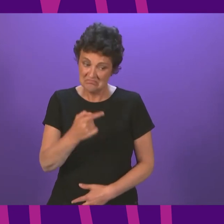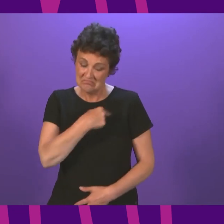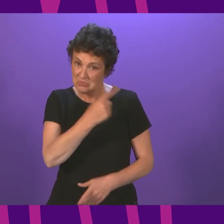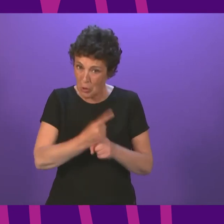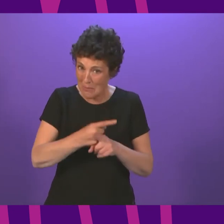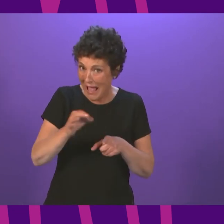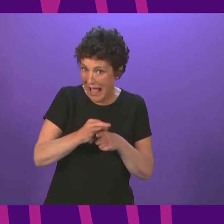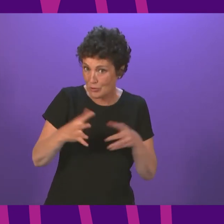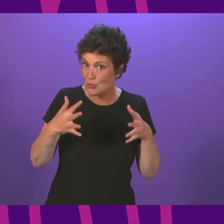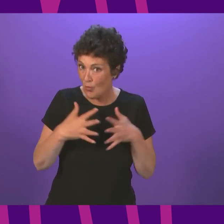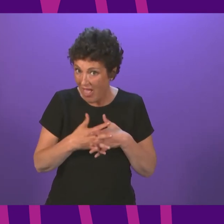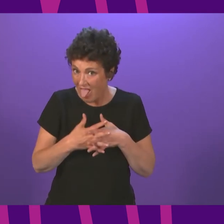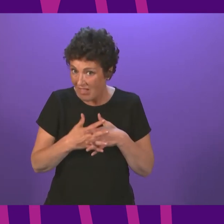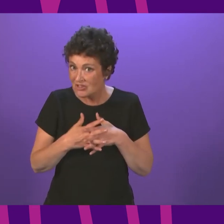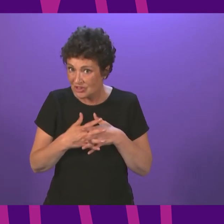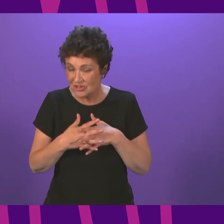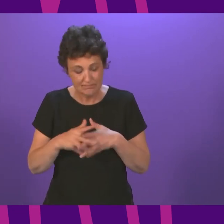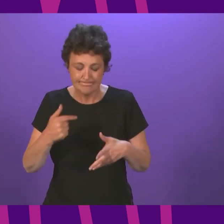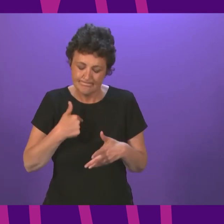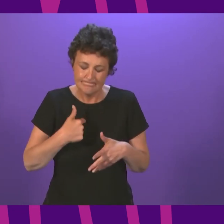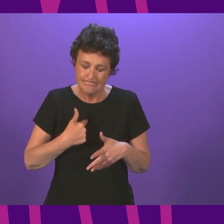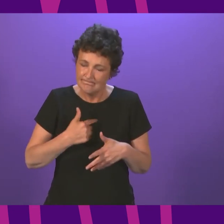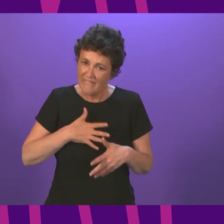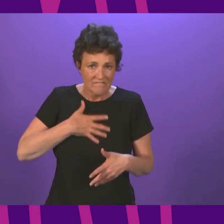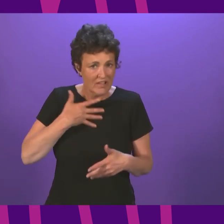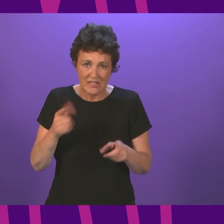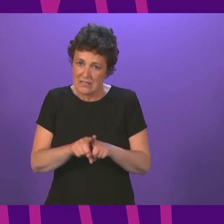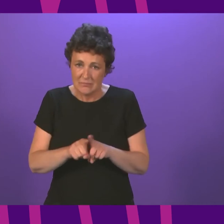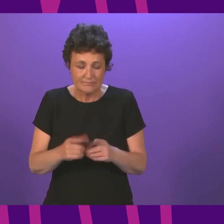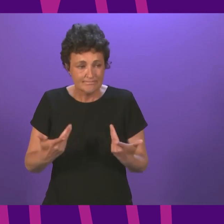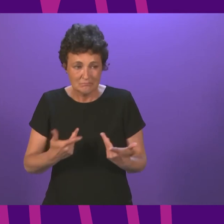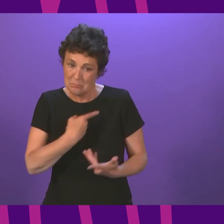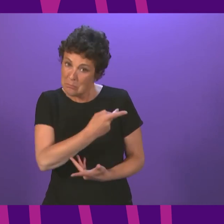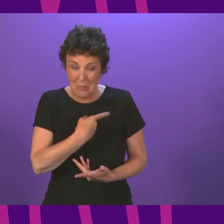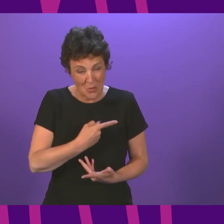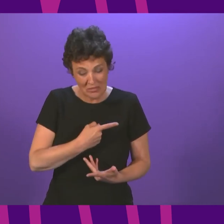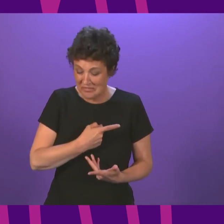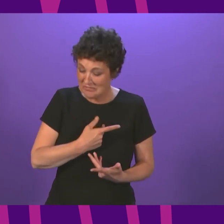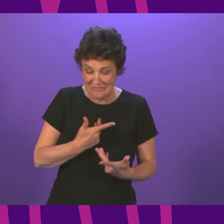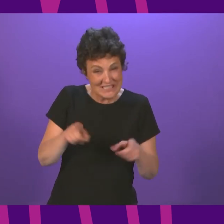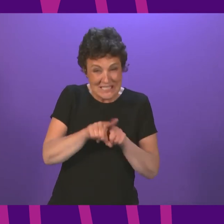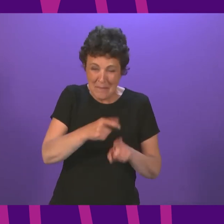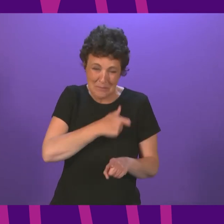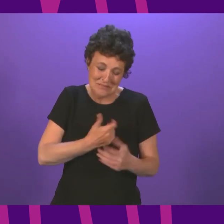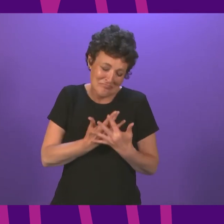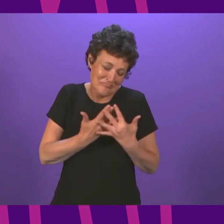attending meetings of licensing boards after 30 September. A parallel amendment was lodged by Alex Cole-Hamilton to do the same for local council meetings. Yesterday, the Deputy First